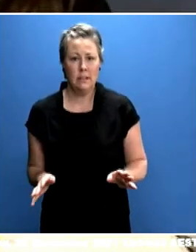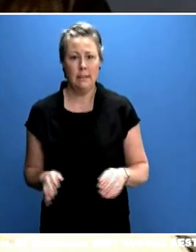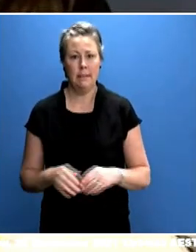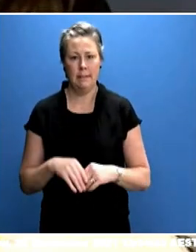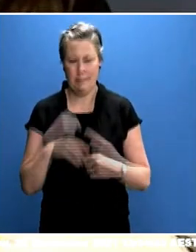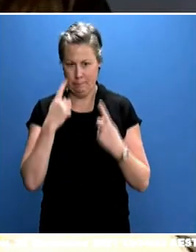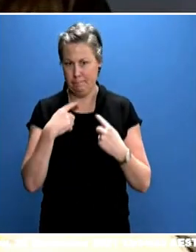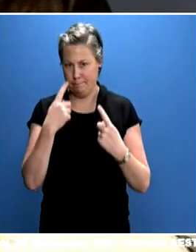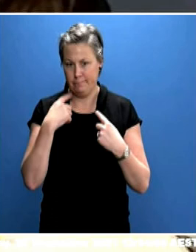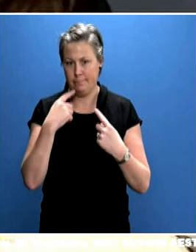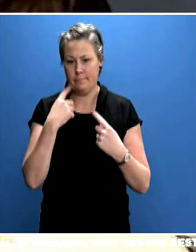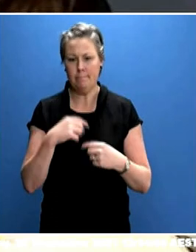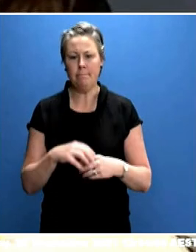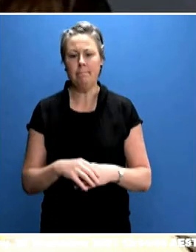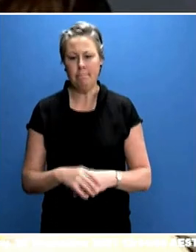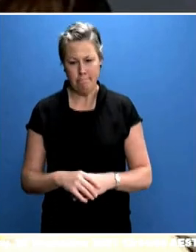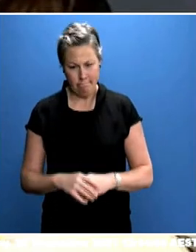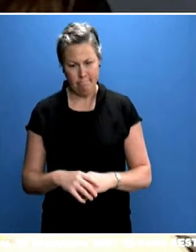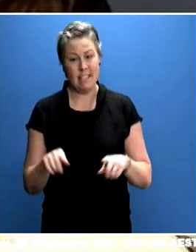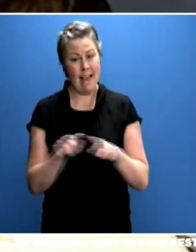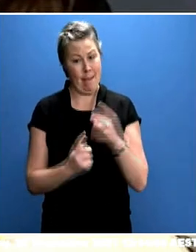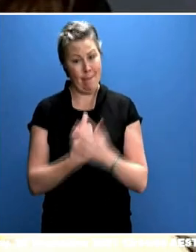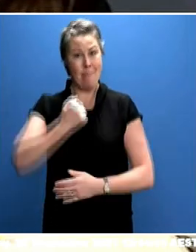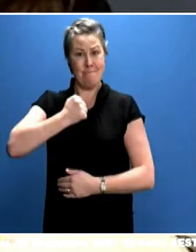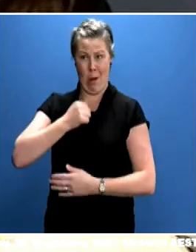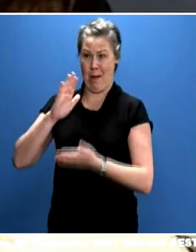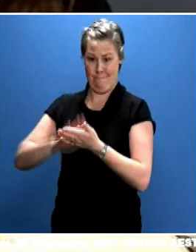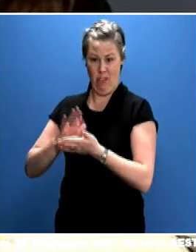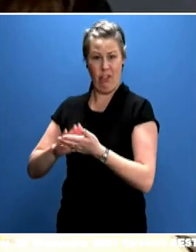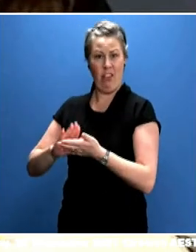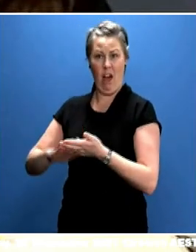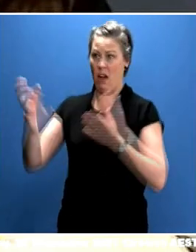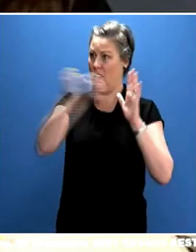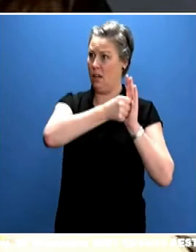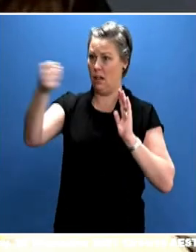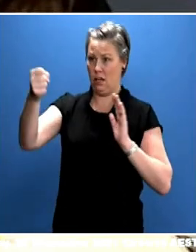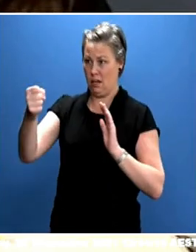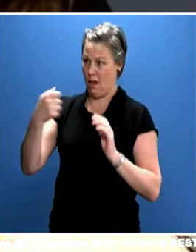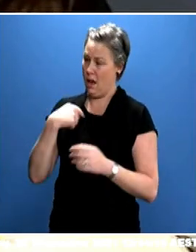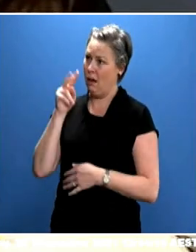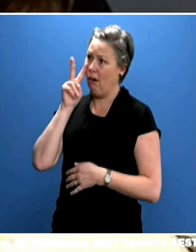that diminished every part of her soul. I have witnessed the pain and suffering this has caused her, so when I am